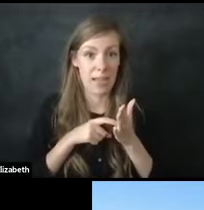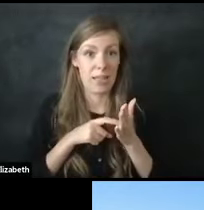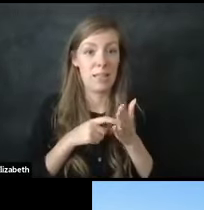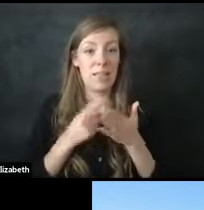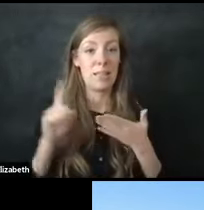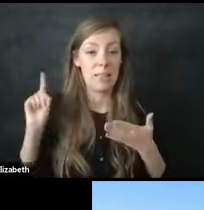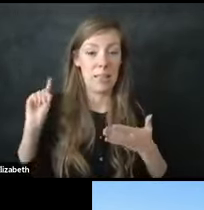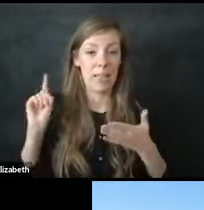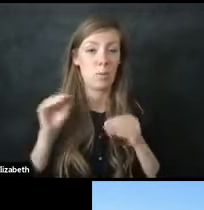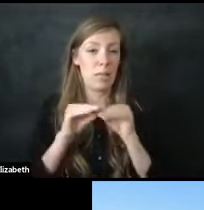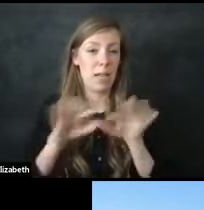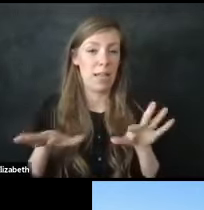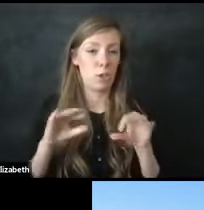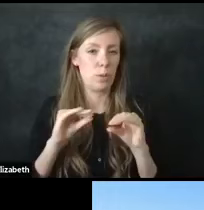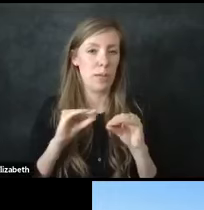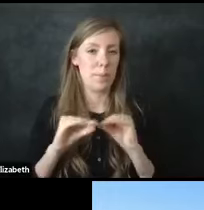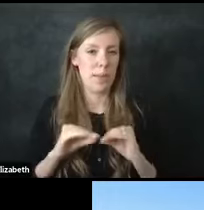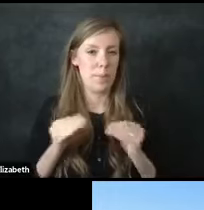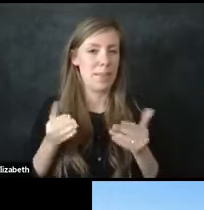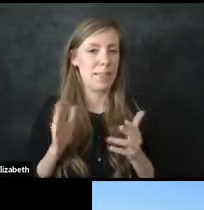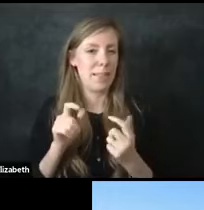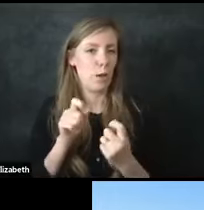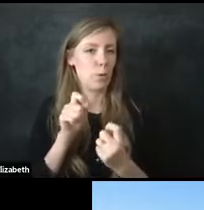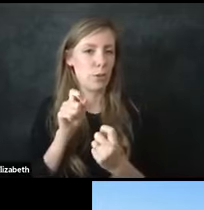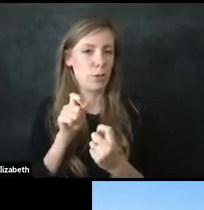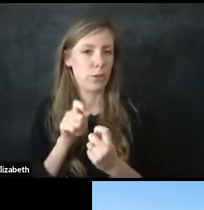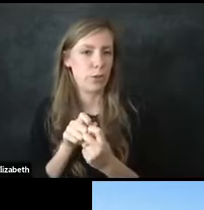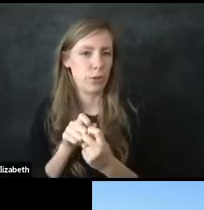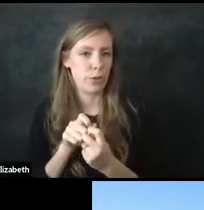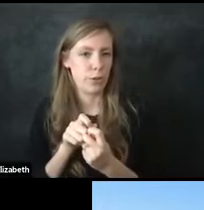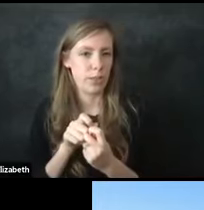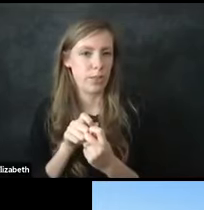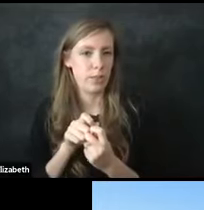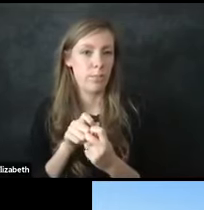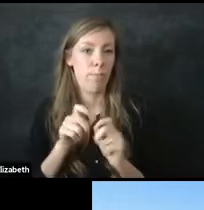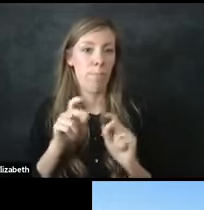health order that allows for certain stable cohorts of fully vaccinated